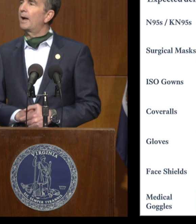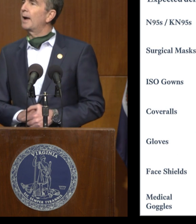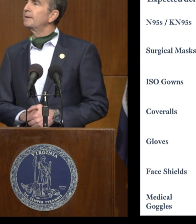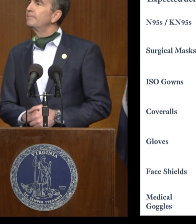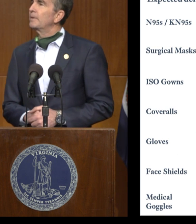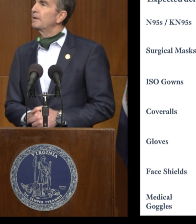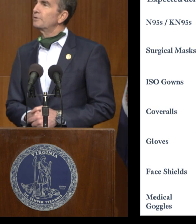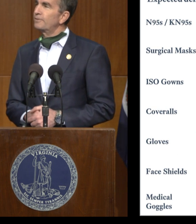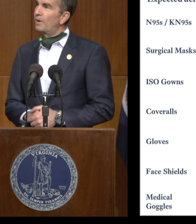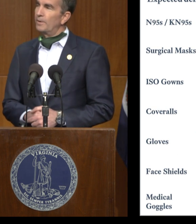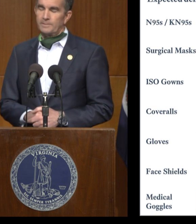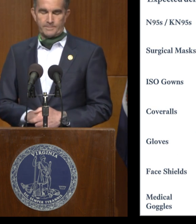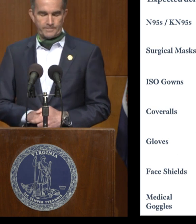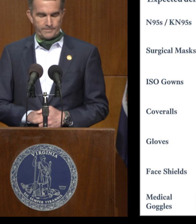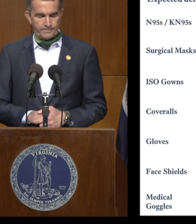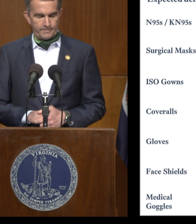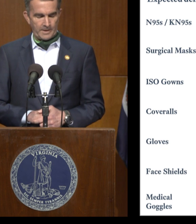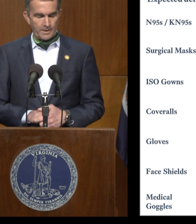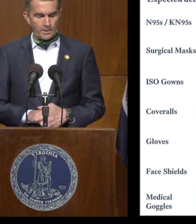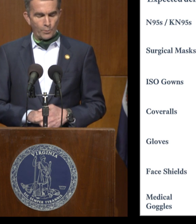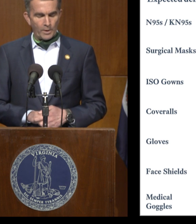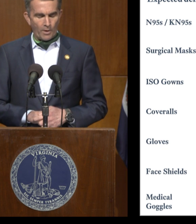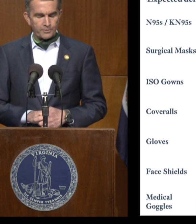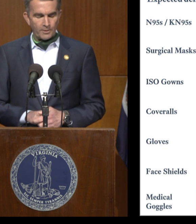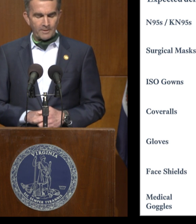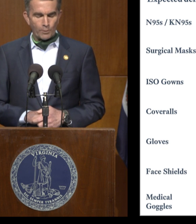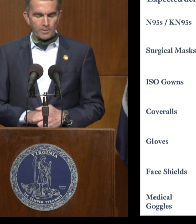1600 patients with covert 19 in Virginia had been treated successfully and